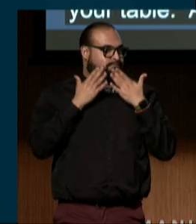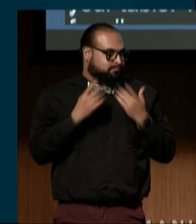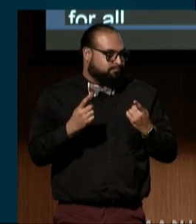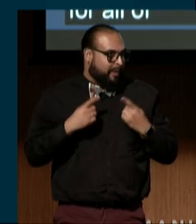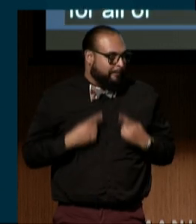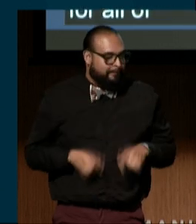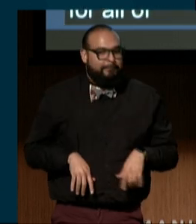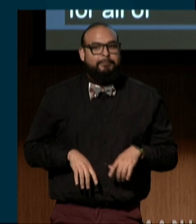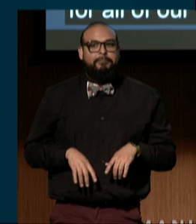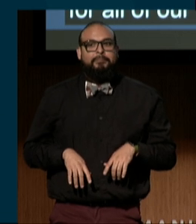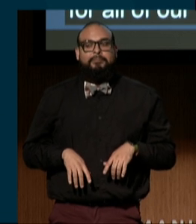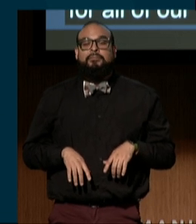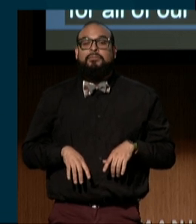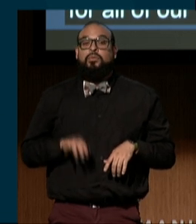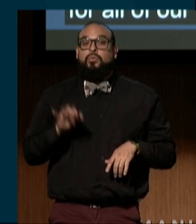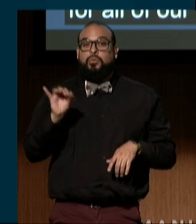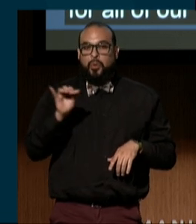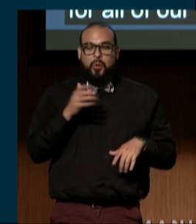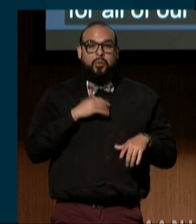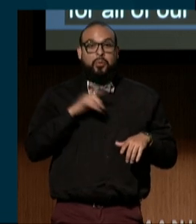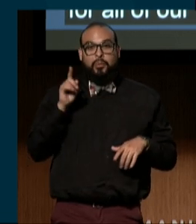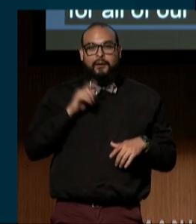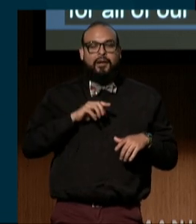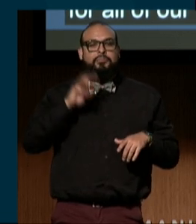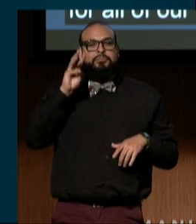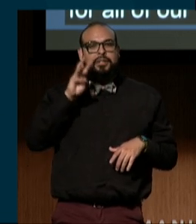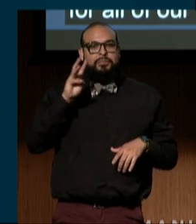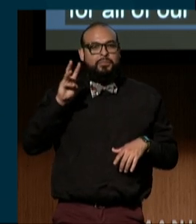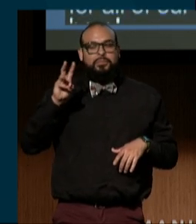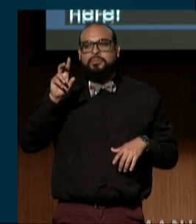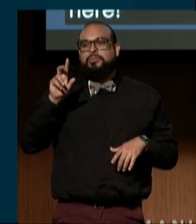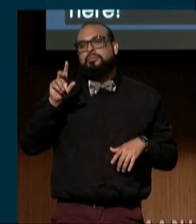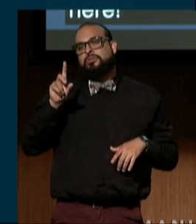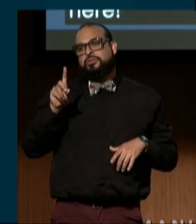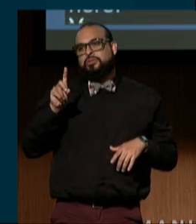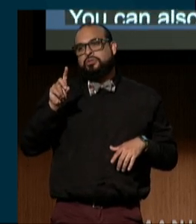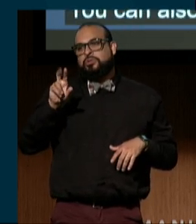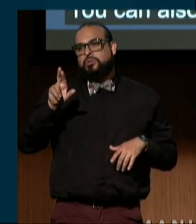You can also go to our website, www.dredf.org/donate.